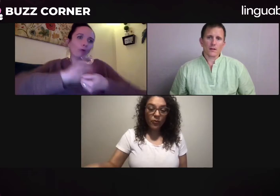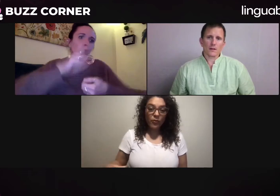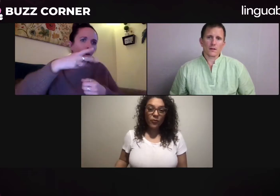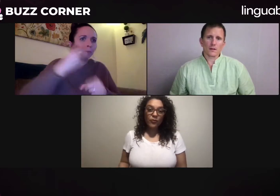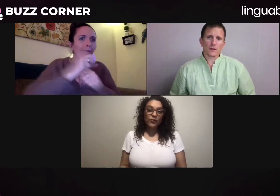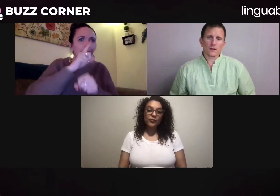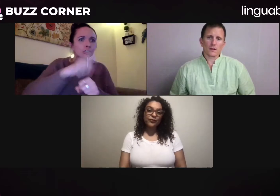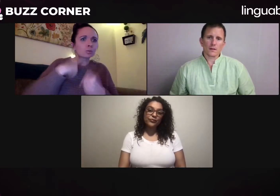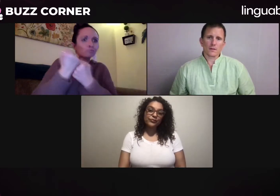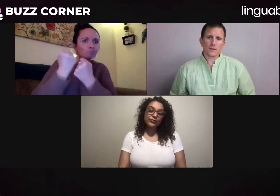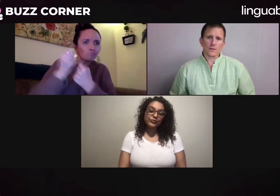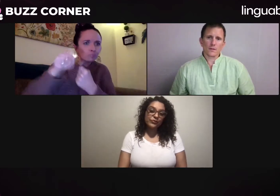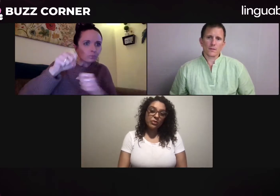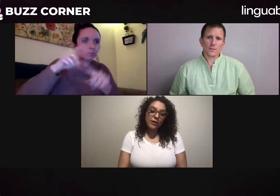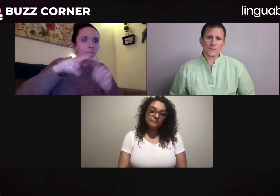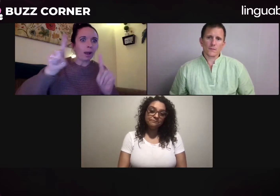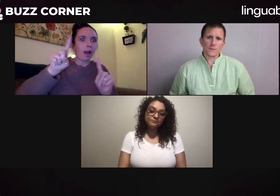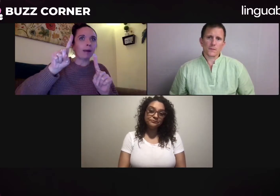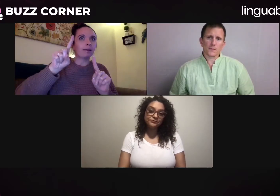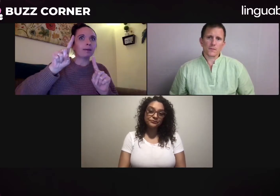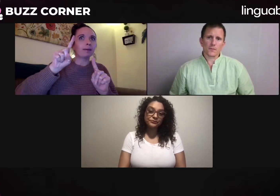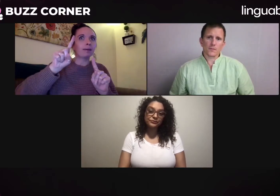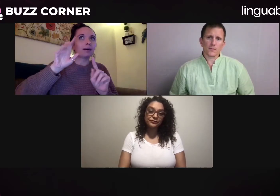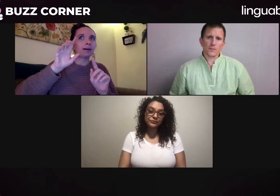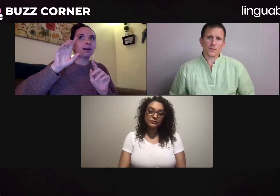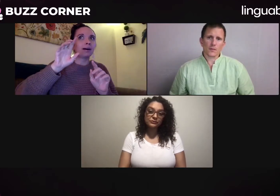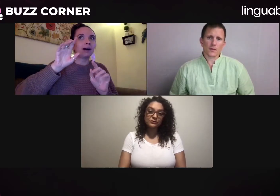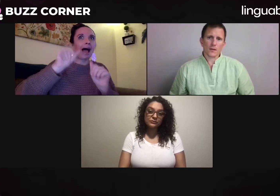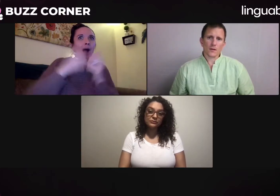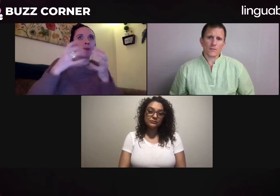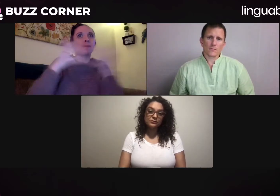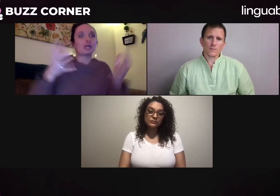So I think partnerships and developing those partnerships with people is really important.